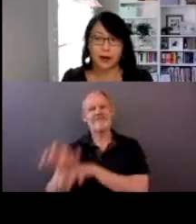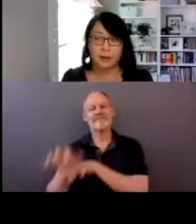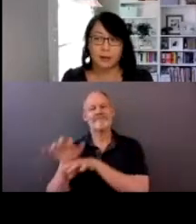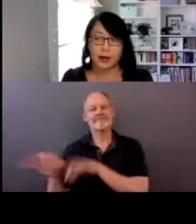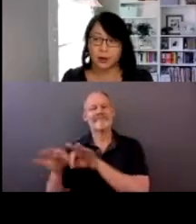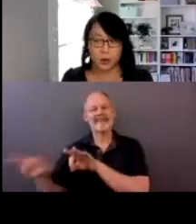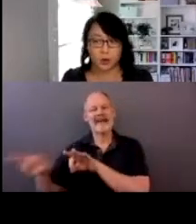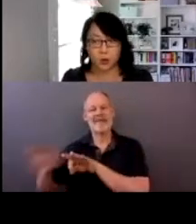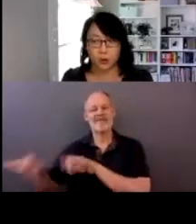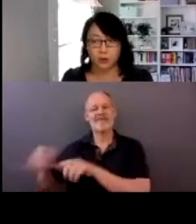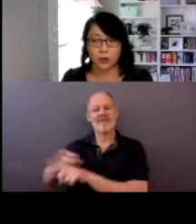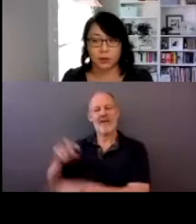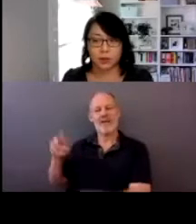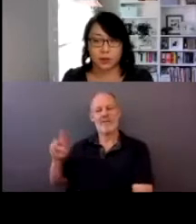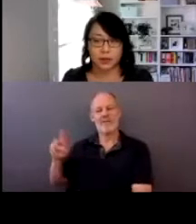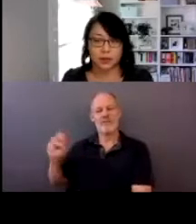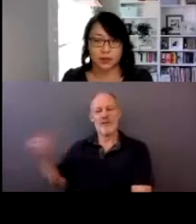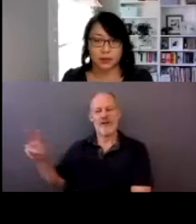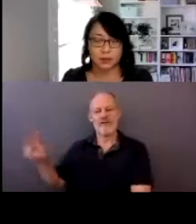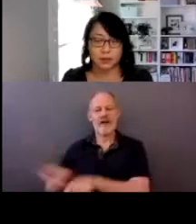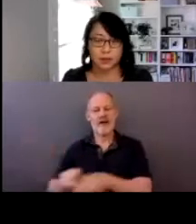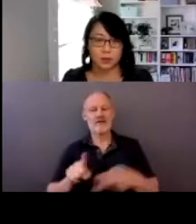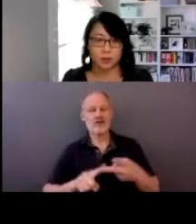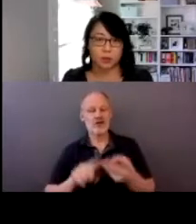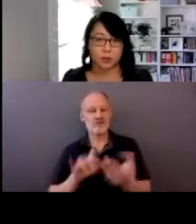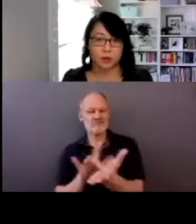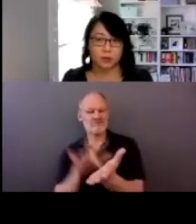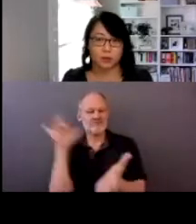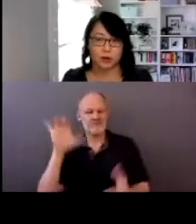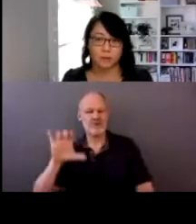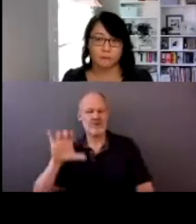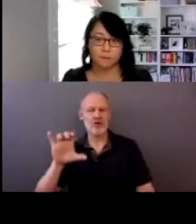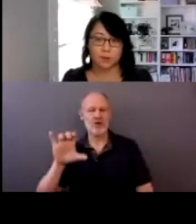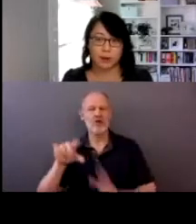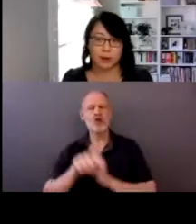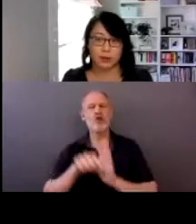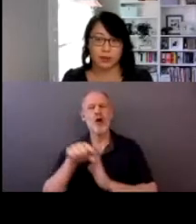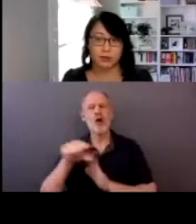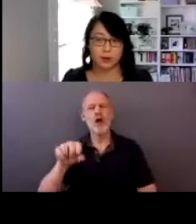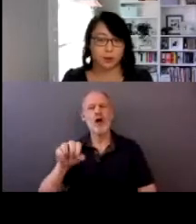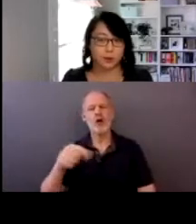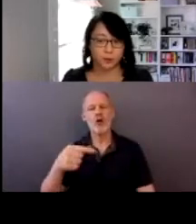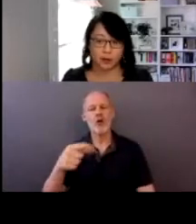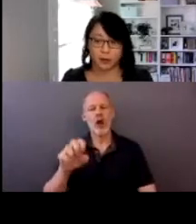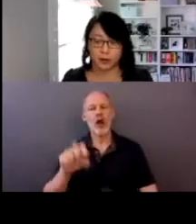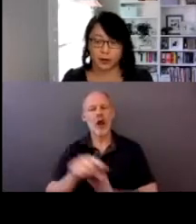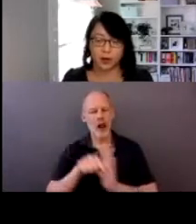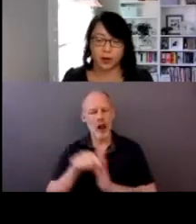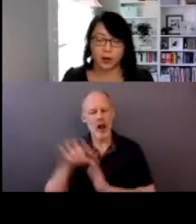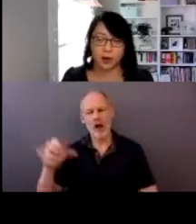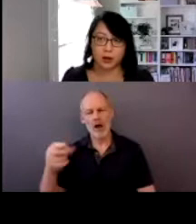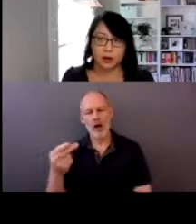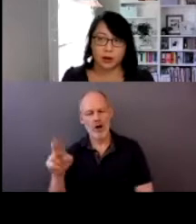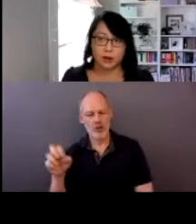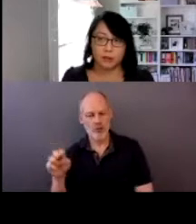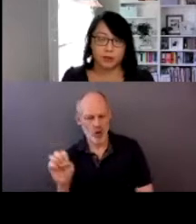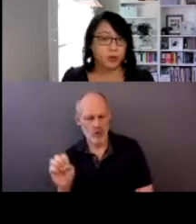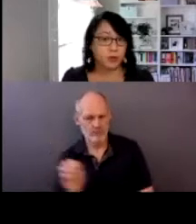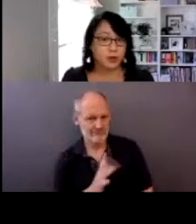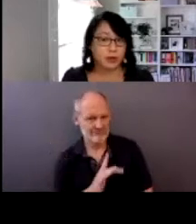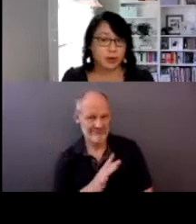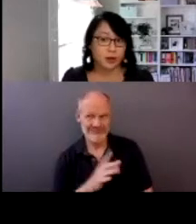and now Google Chrome, so we are excited to explore more with different tools and technology.